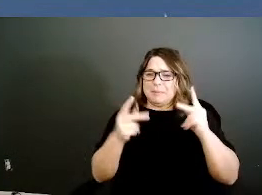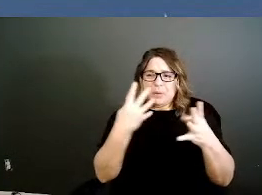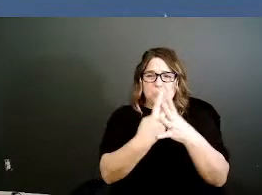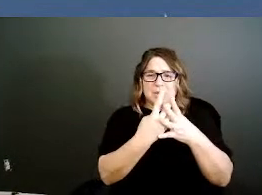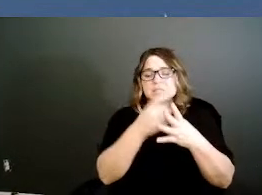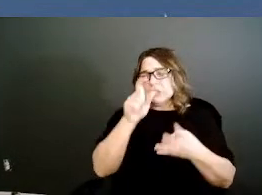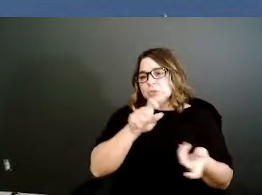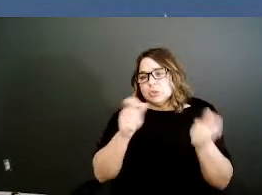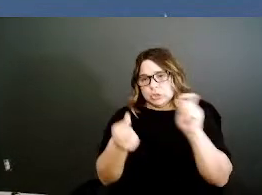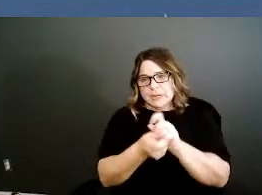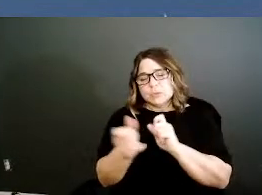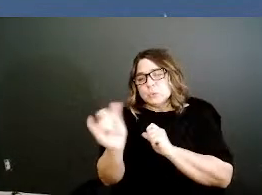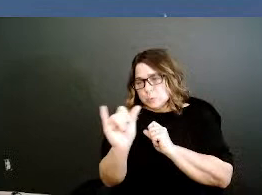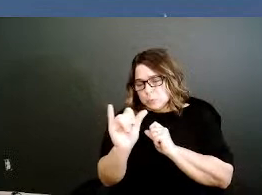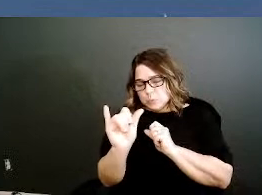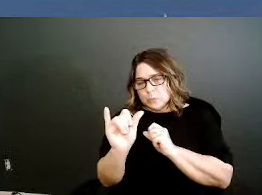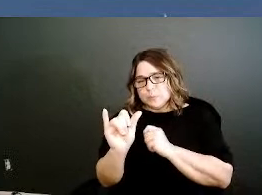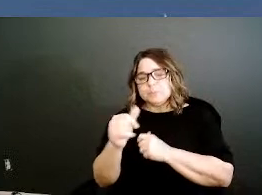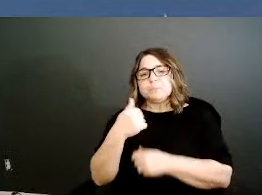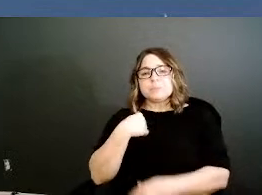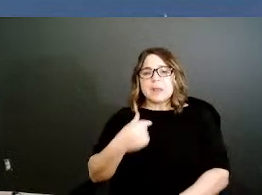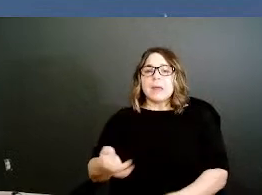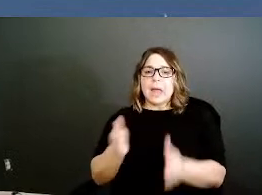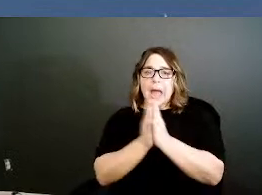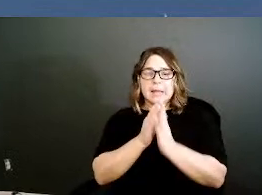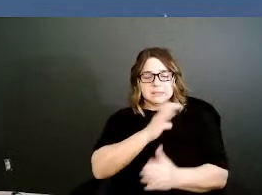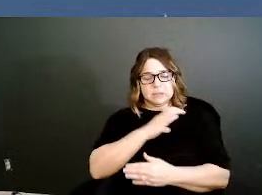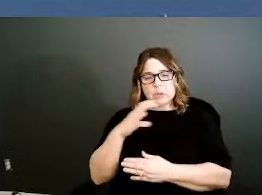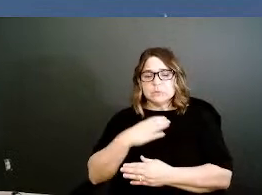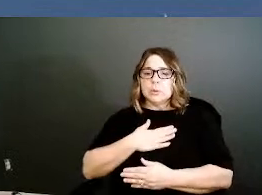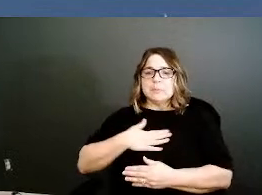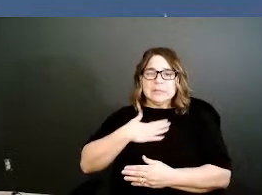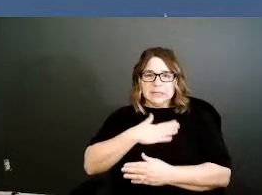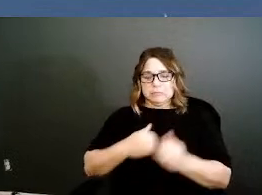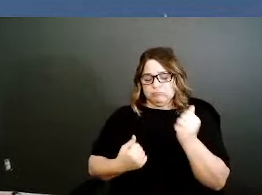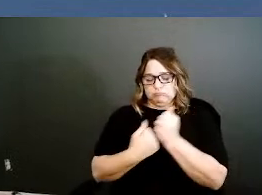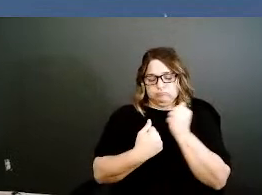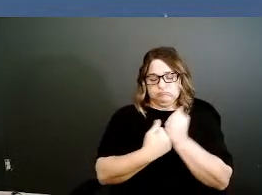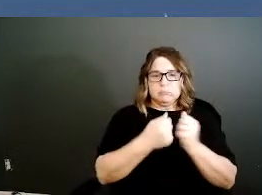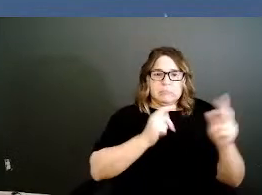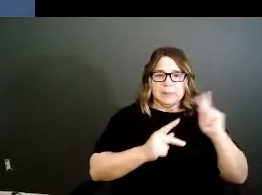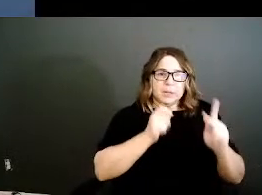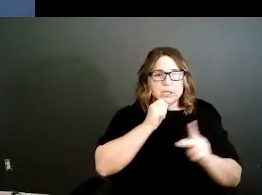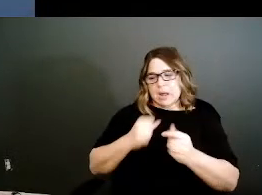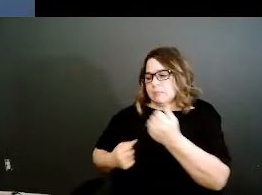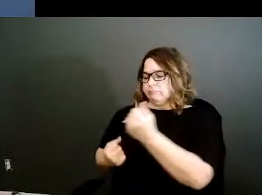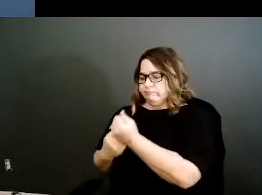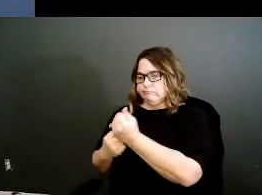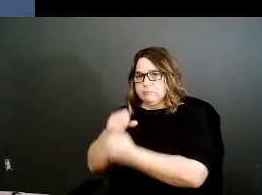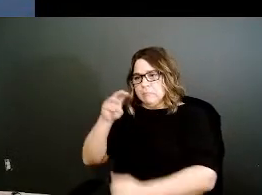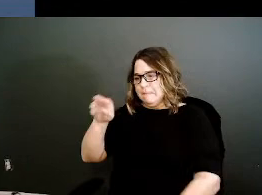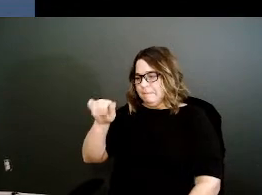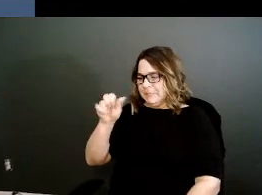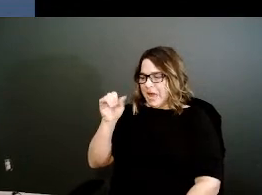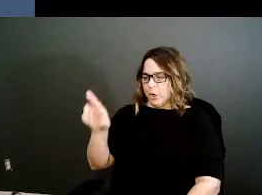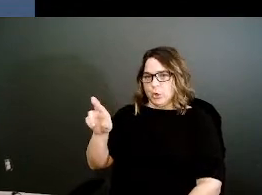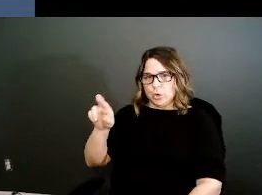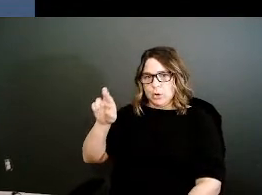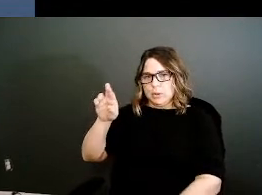THANK YOU. ≫ COUNCIL PRESIDENT THANK YOU. SPEAKER 88, NADIA